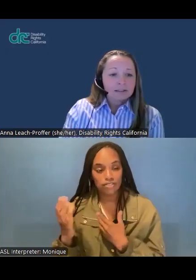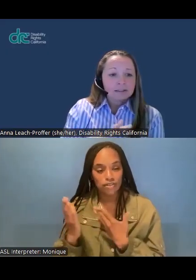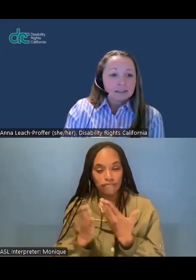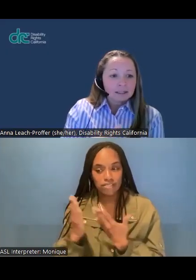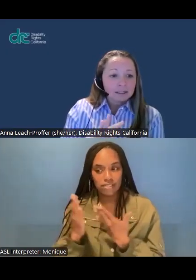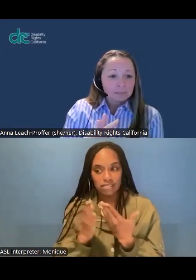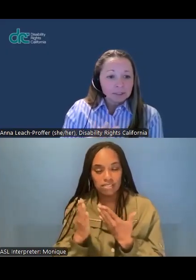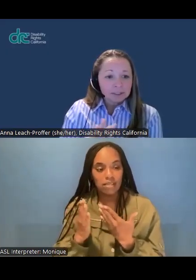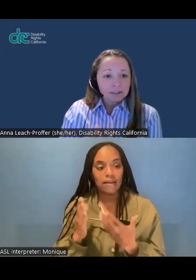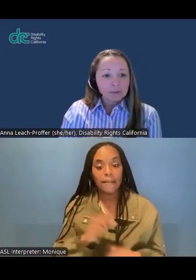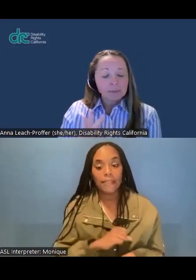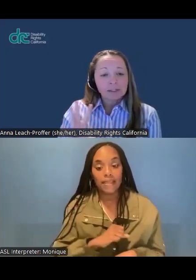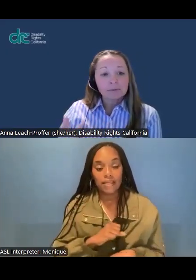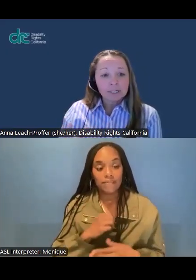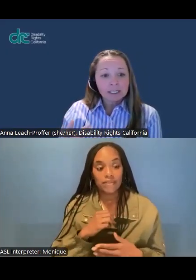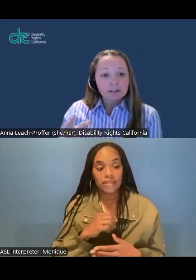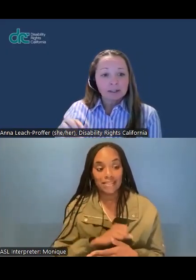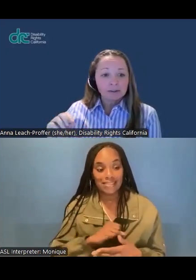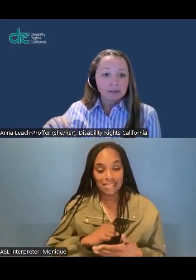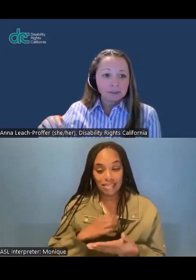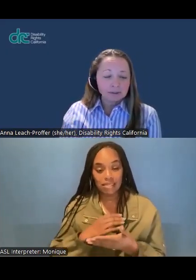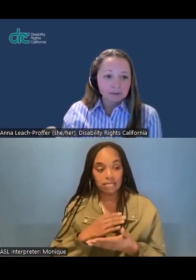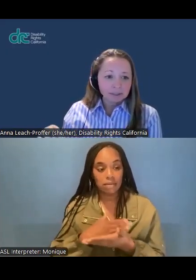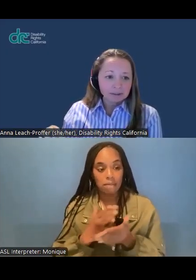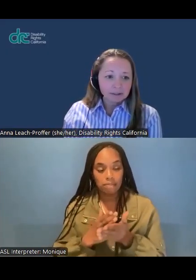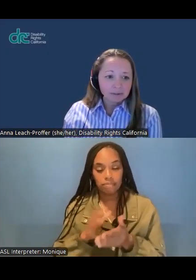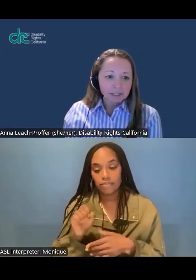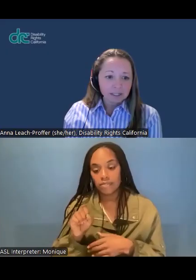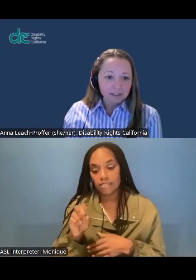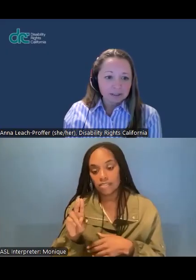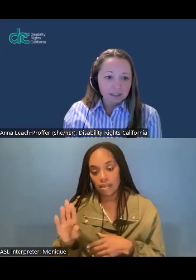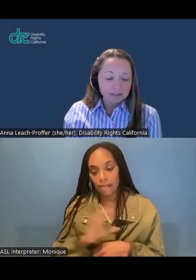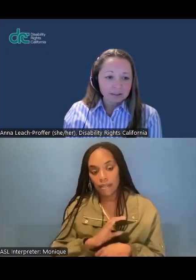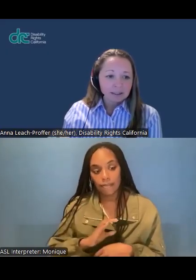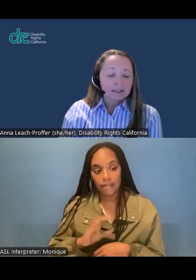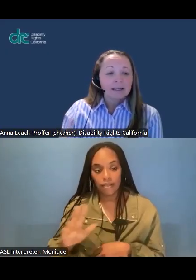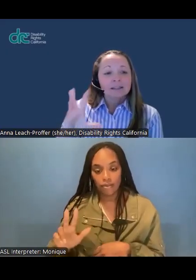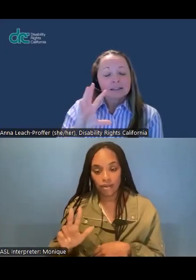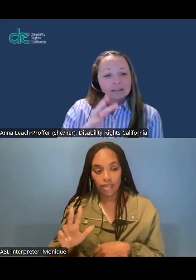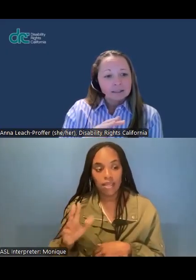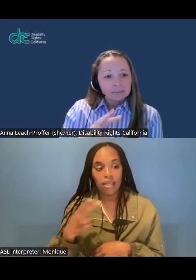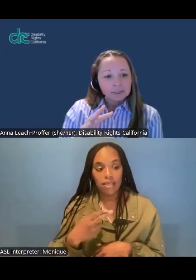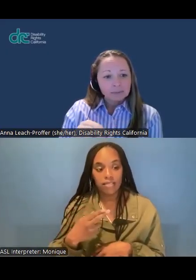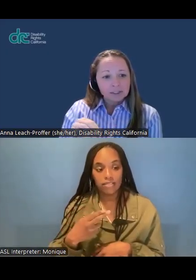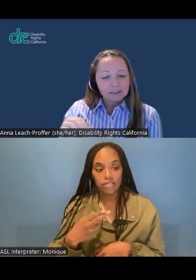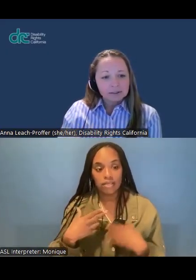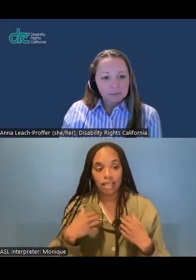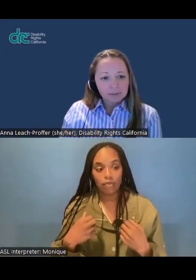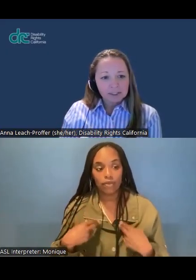the Senate Budget Subcommittee 3 on Health and Human Services covers IHSS, and then the Assembly Budget Subcommittee